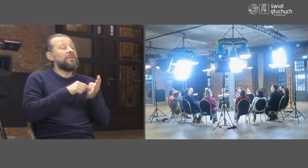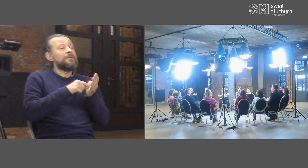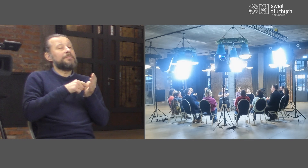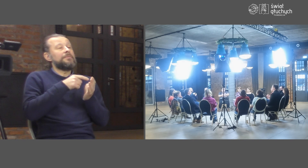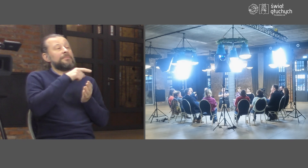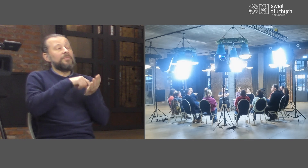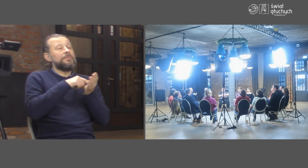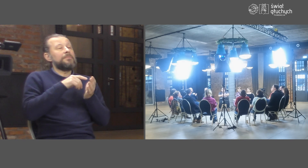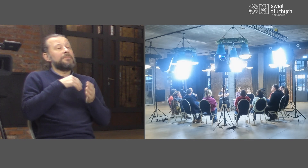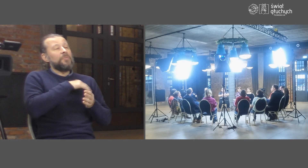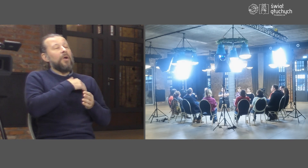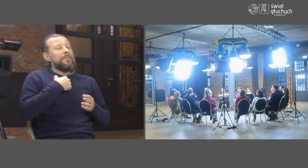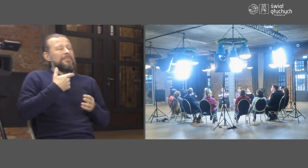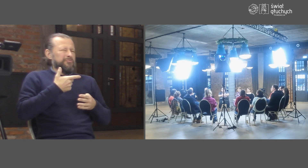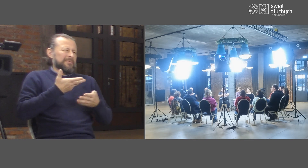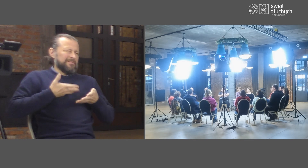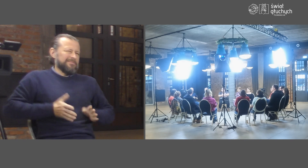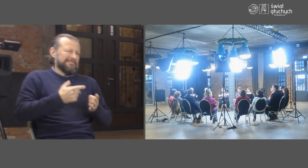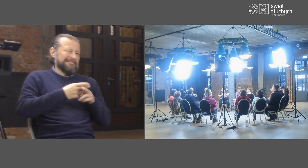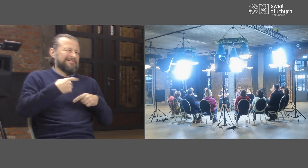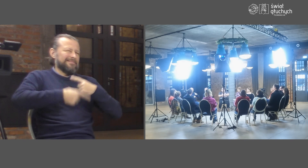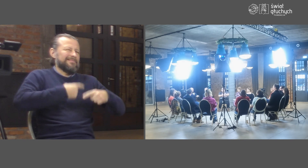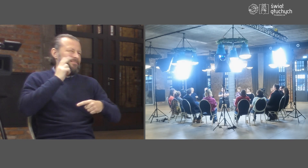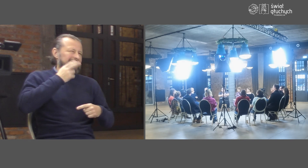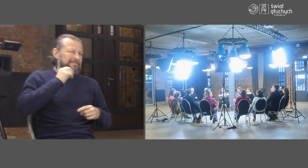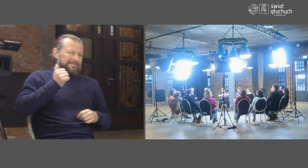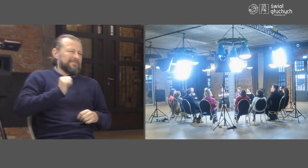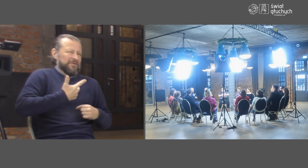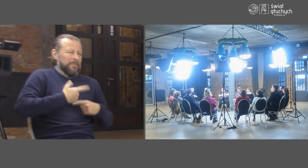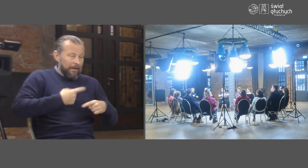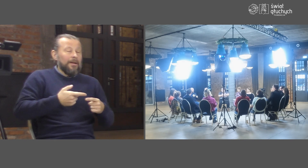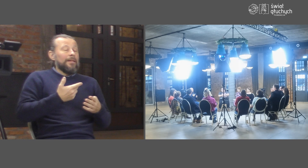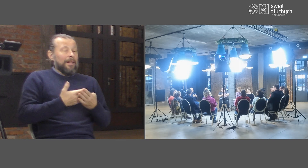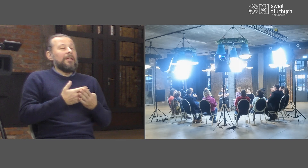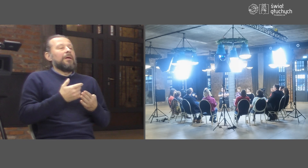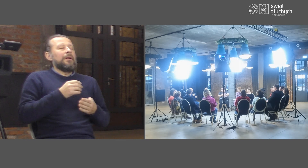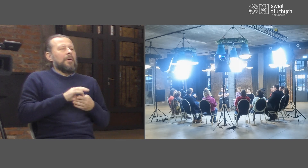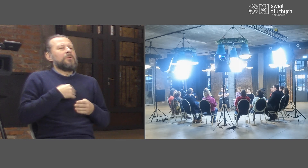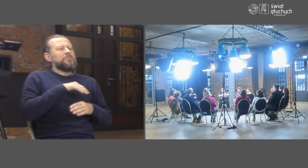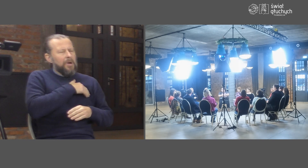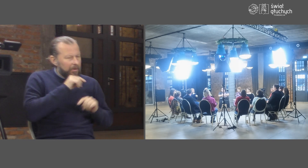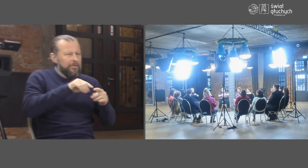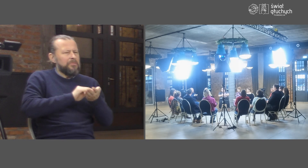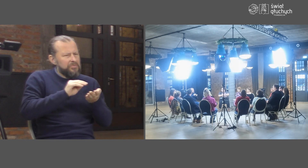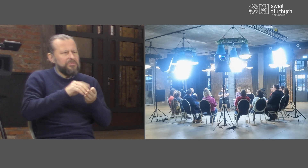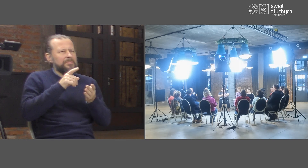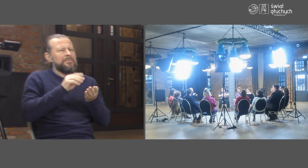[Eugeniusz] I was born deaf, part of a line of deaf generations. At school, I have to write.